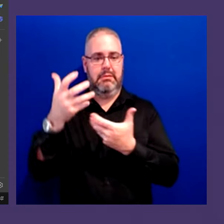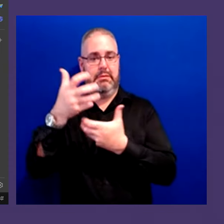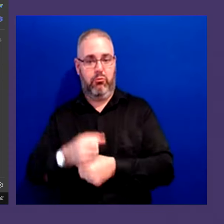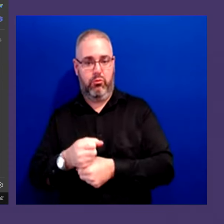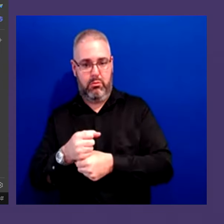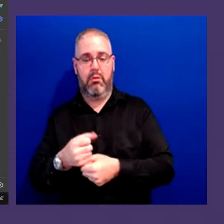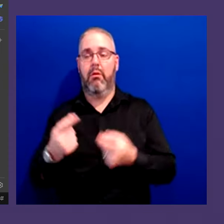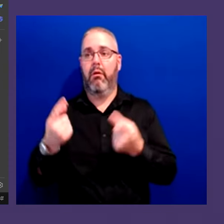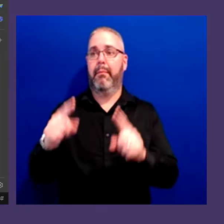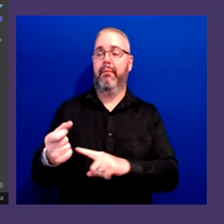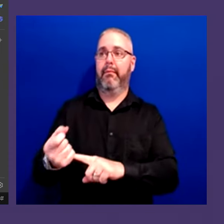they'll know they need to be